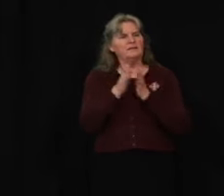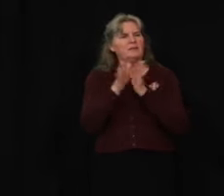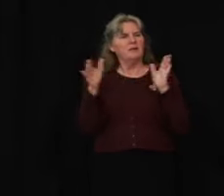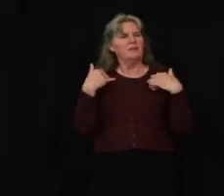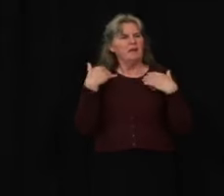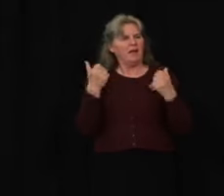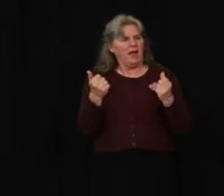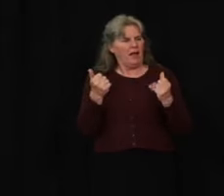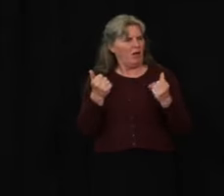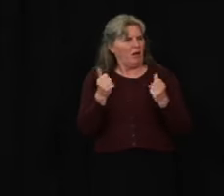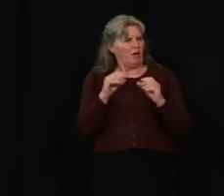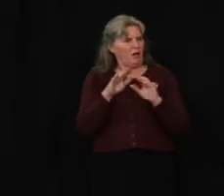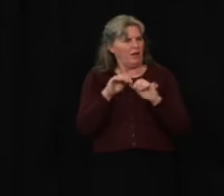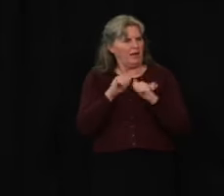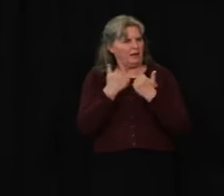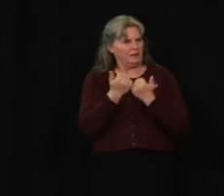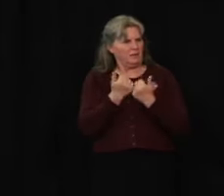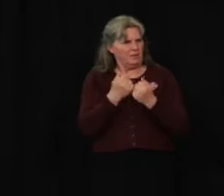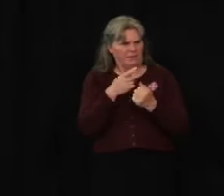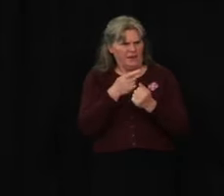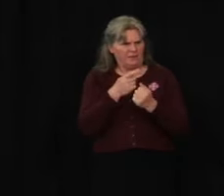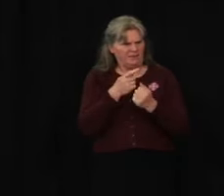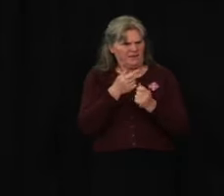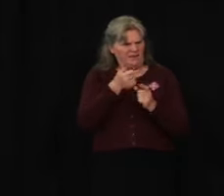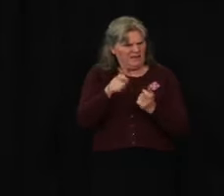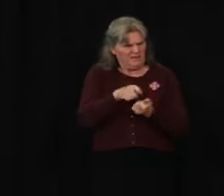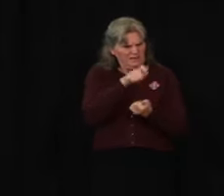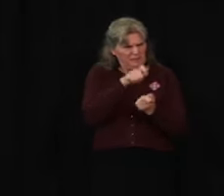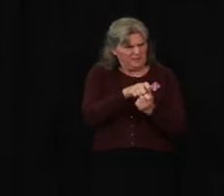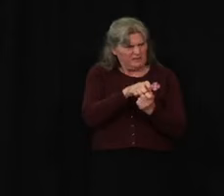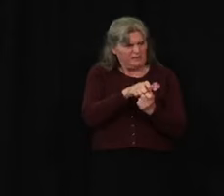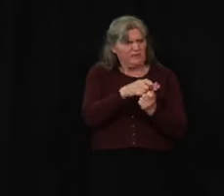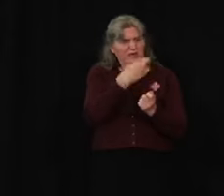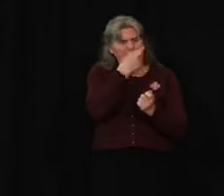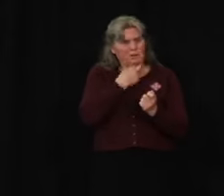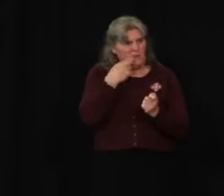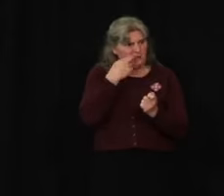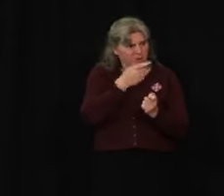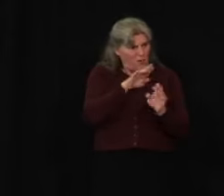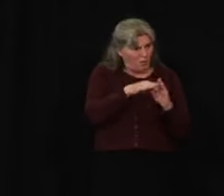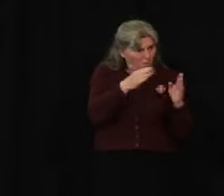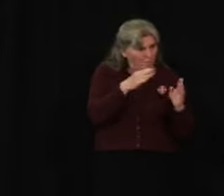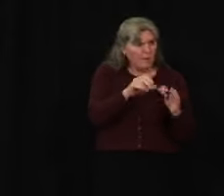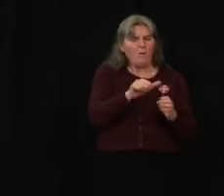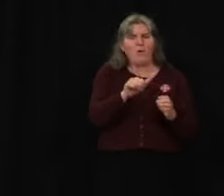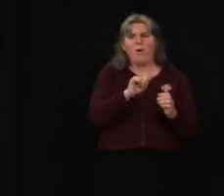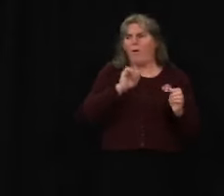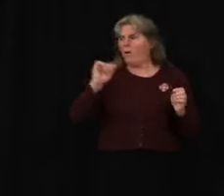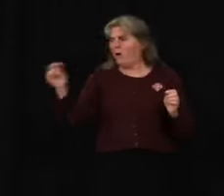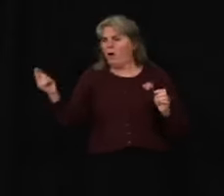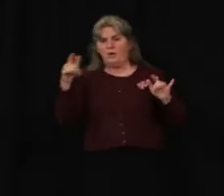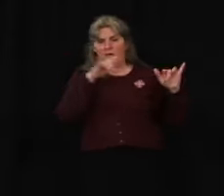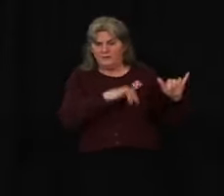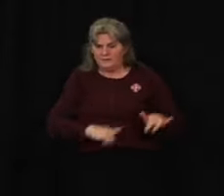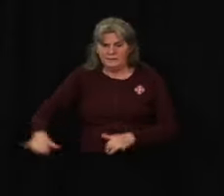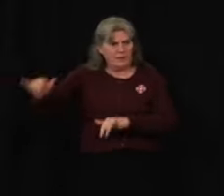when that reality comes, this will make us stronger. We will be better as a society because we have created so many